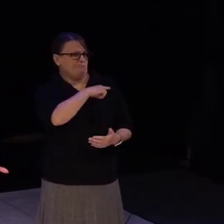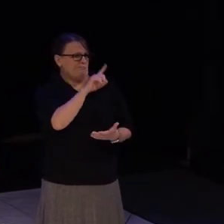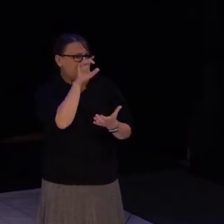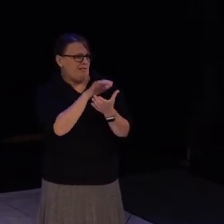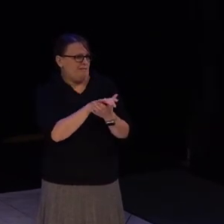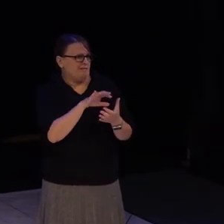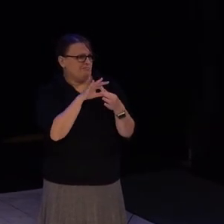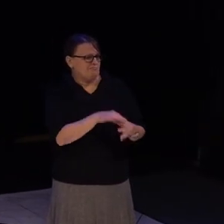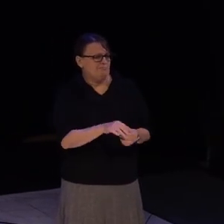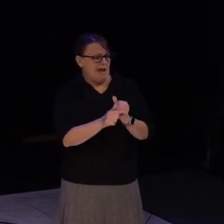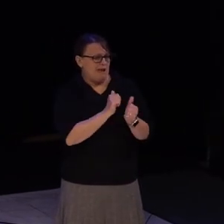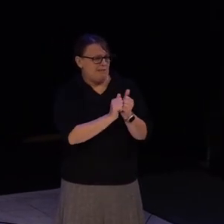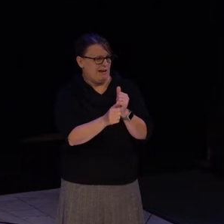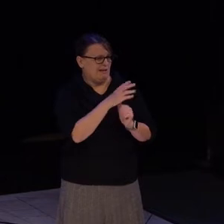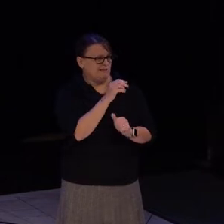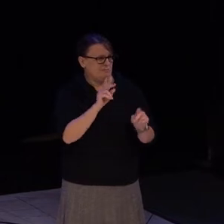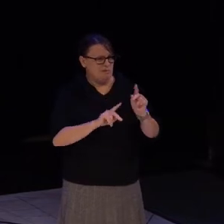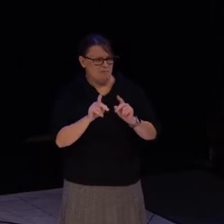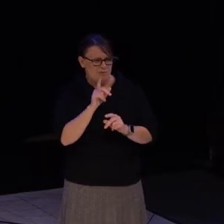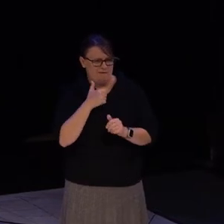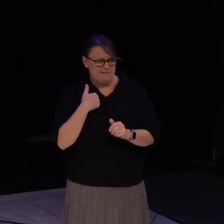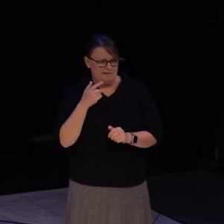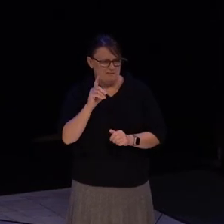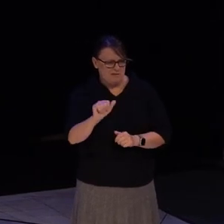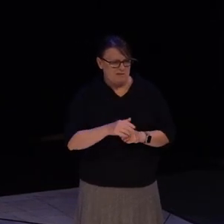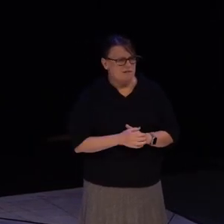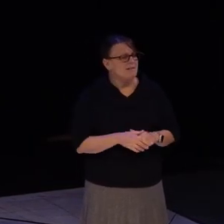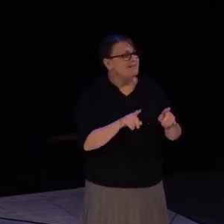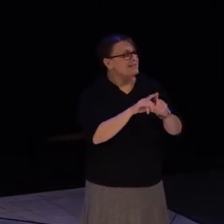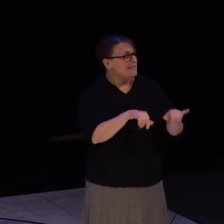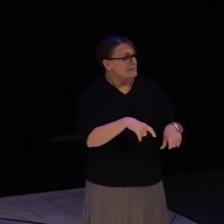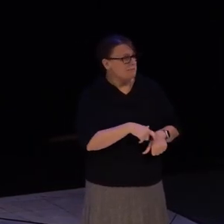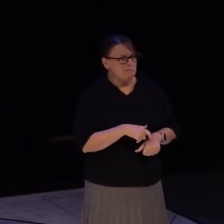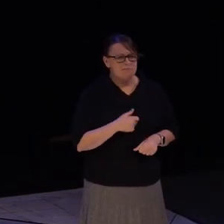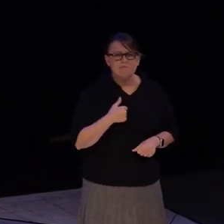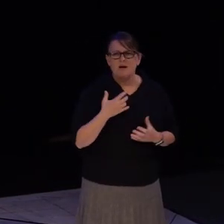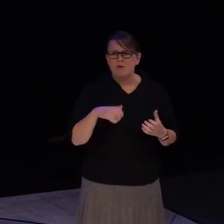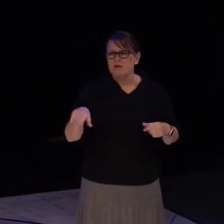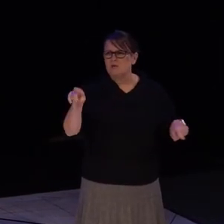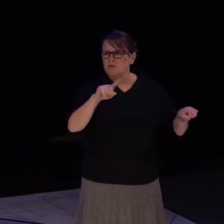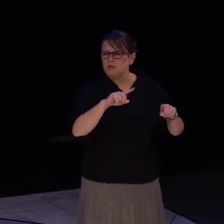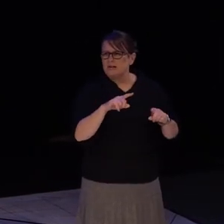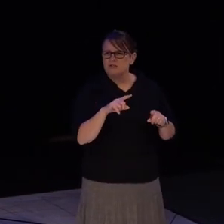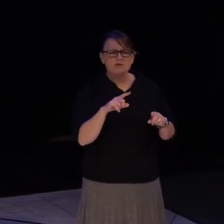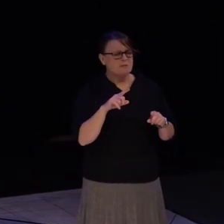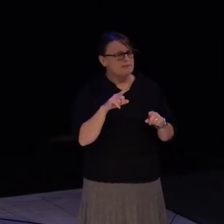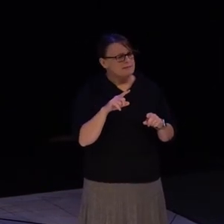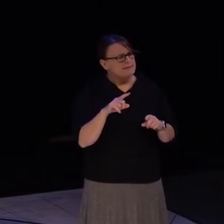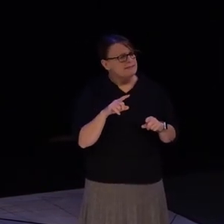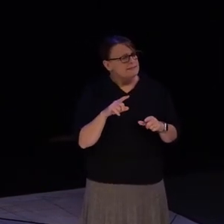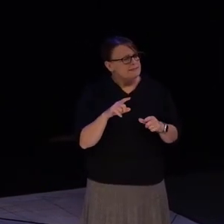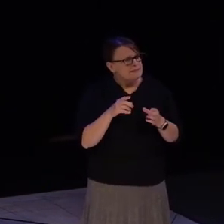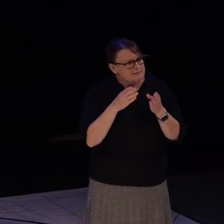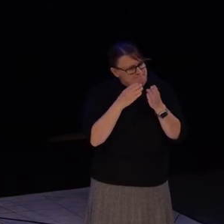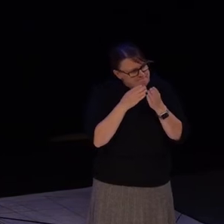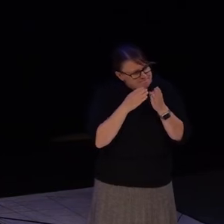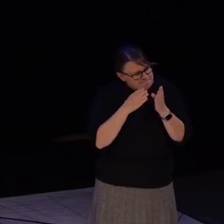when it comes to people with disabilities. And while I'm breaking these down, I want you to kind of lean into these because you might catch yourself.